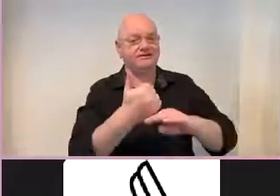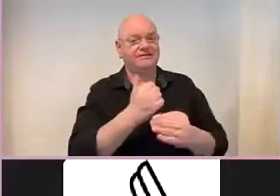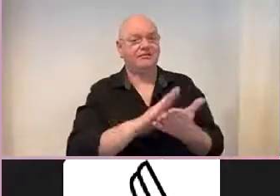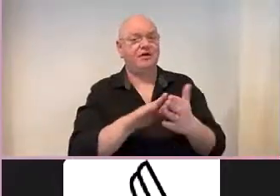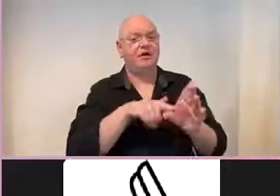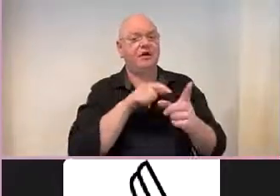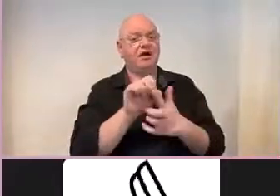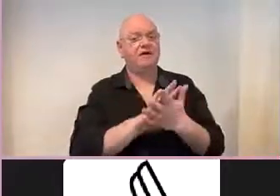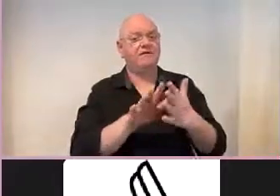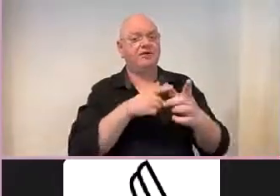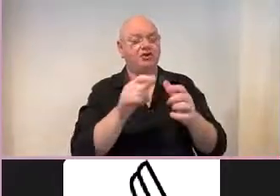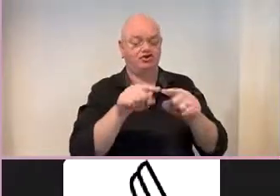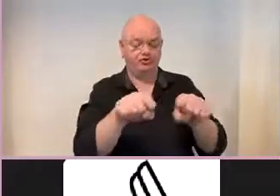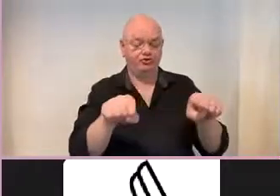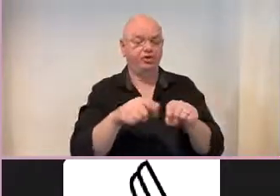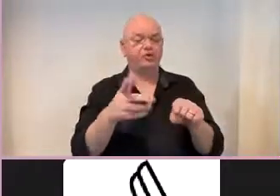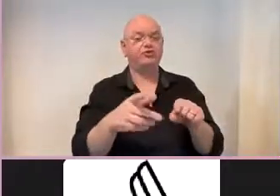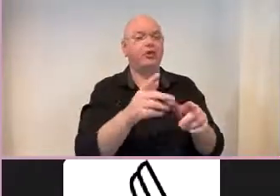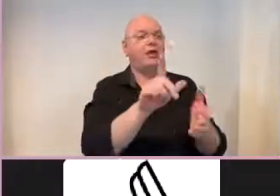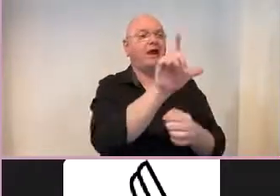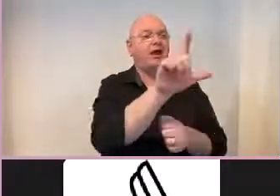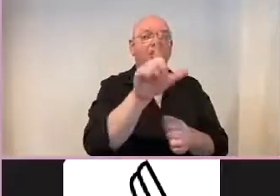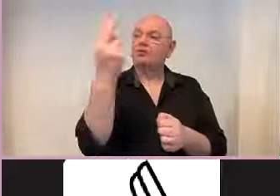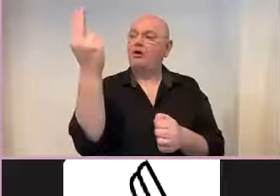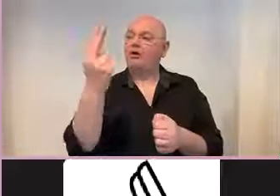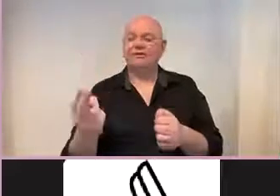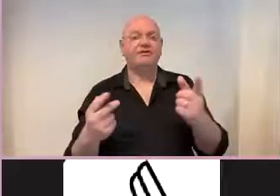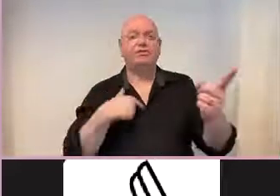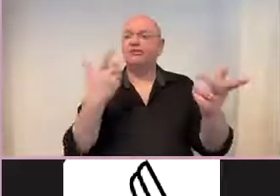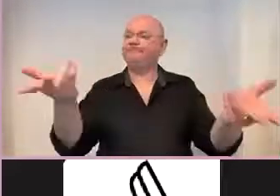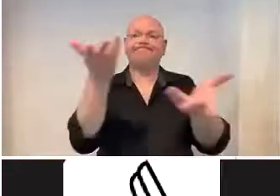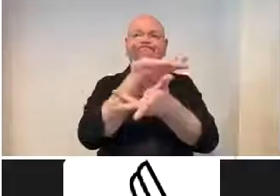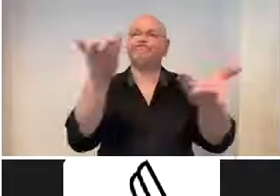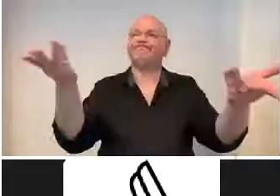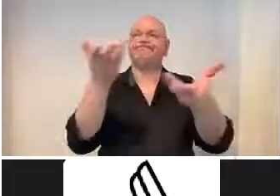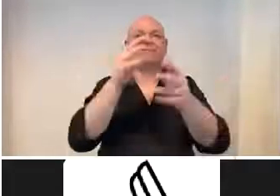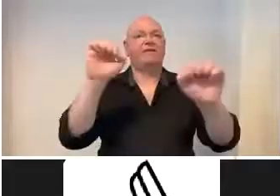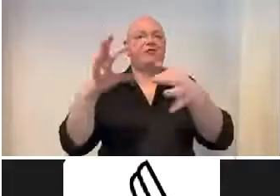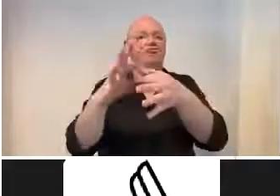the amazing work of your company. Thank you so much. So, Hypha Studios was actually founded in a pandemic.